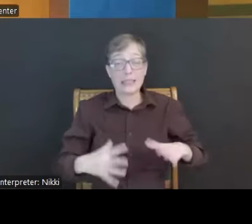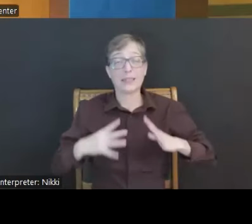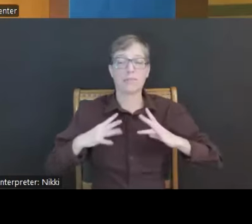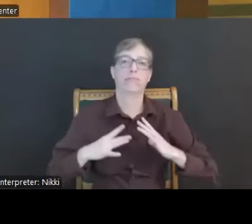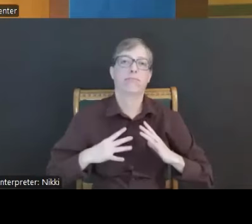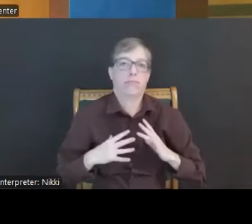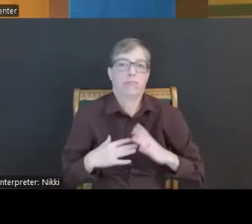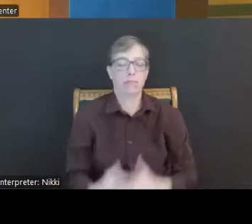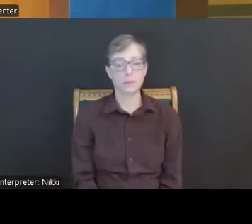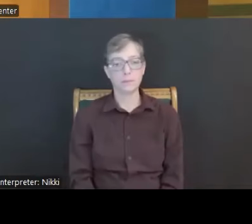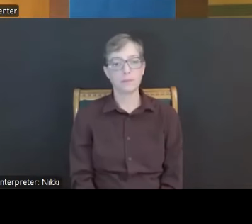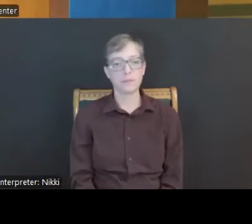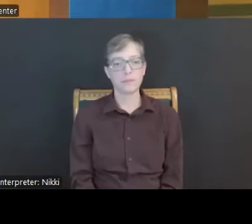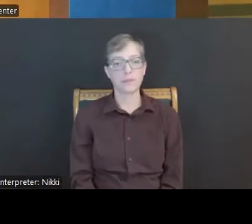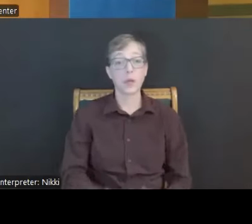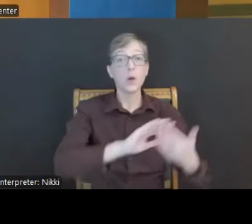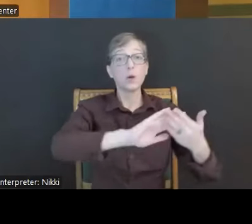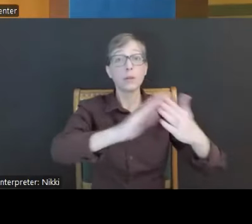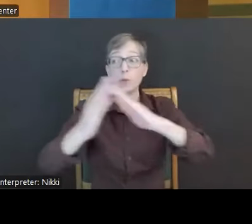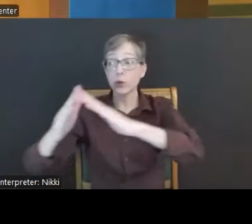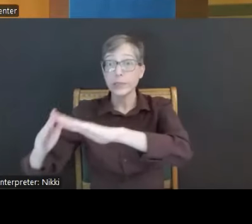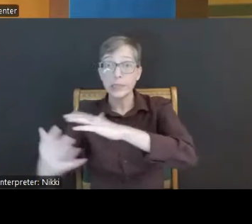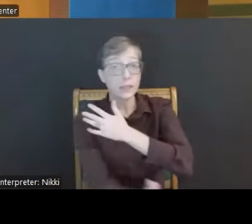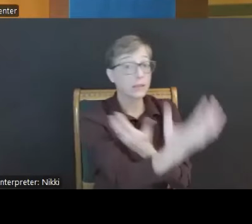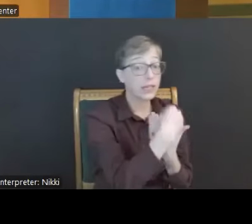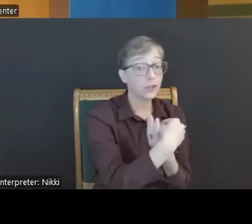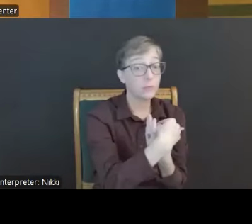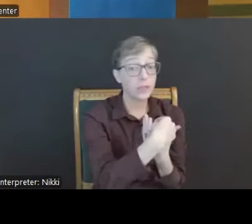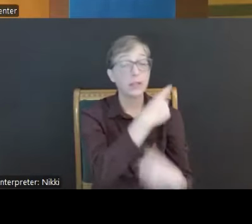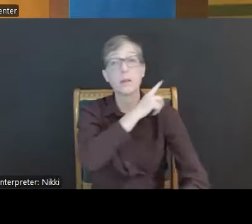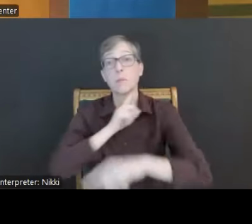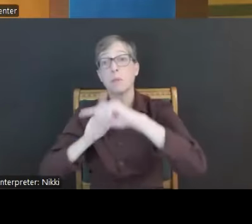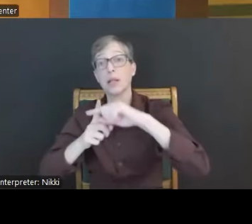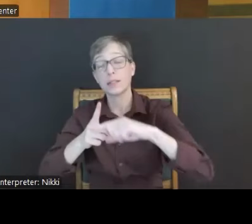with parent involvement I believe that no matter what type of work that you do that is so important